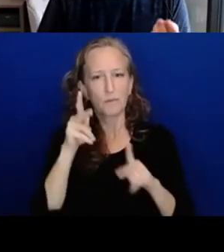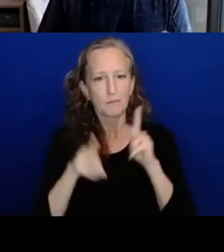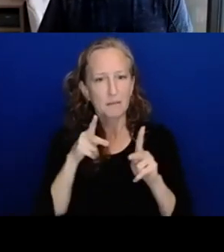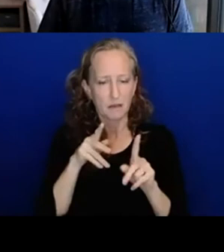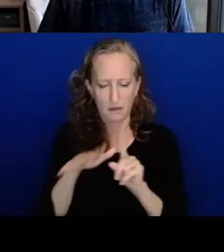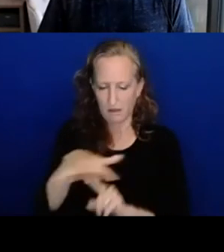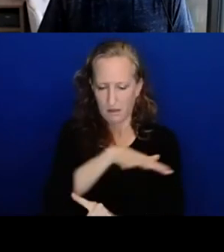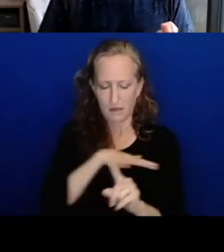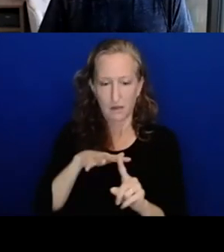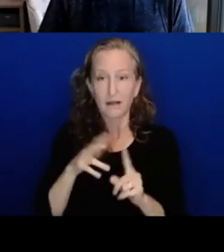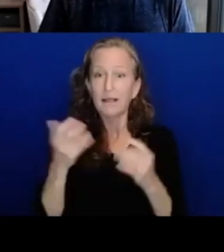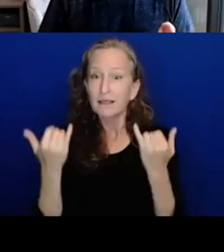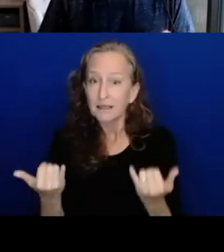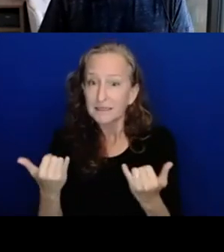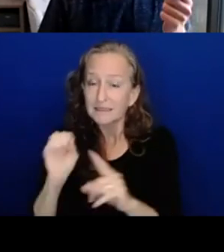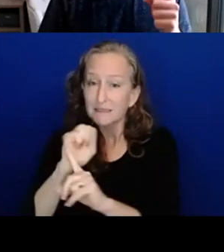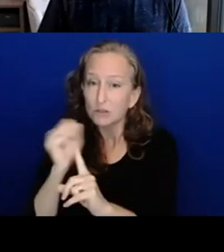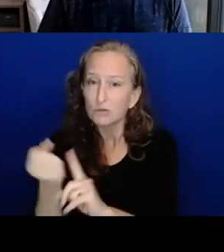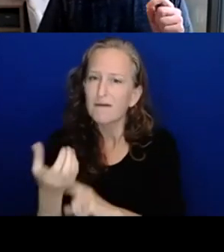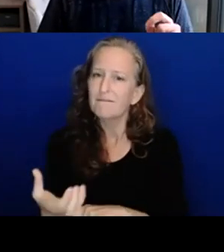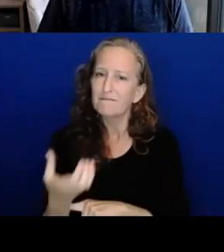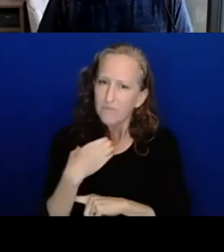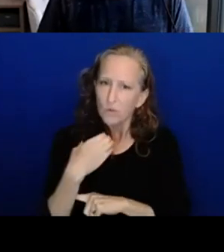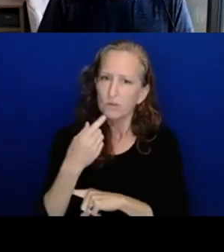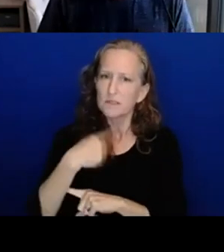directly. This situation has forced us to confront really understanding what other people